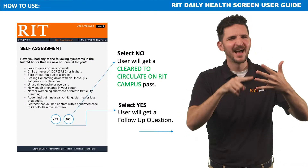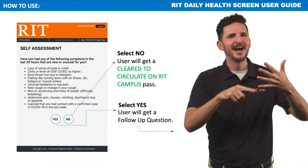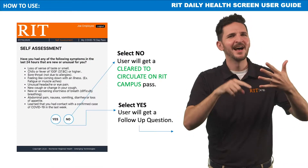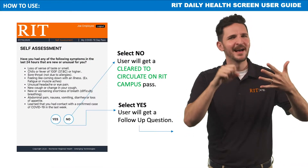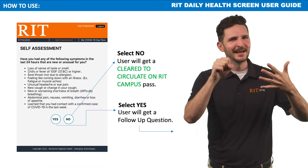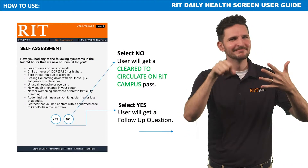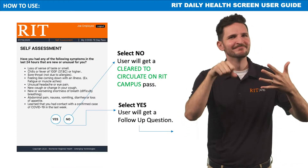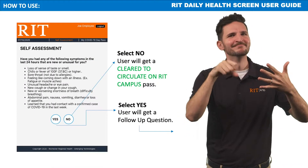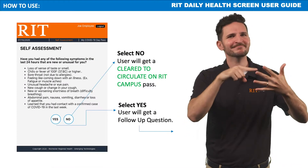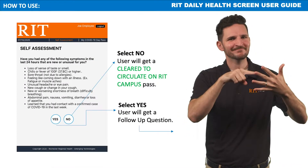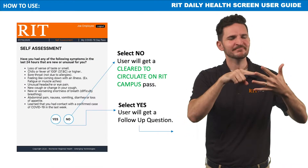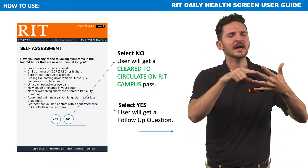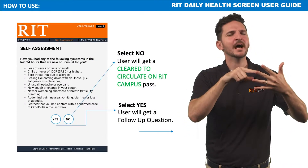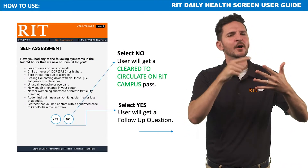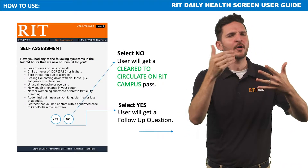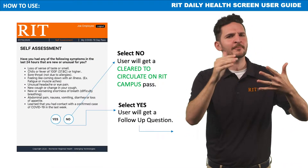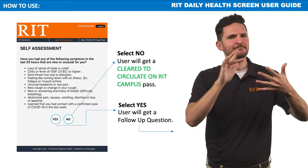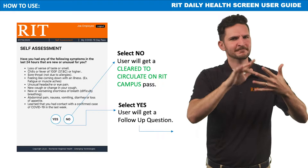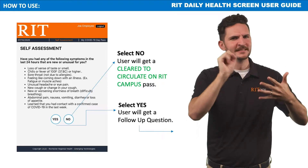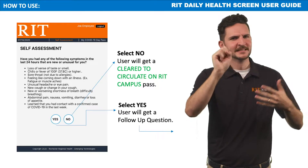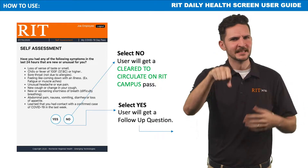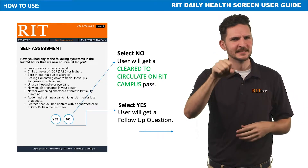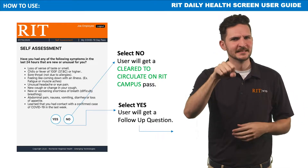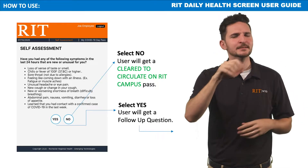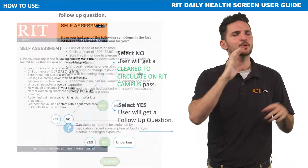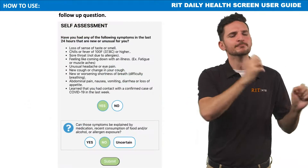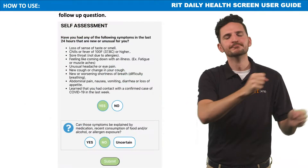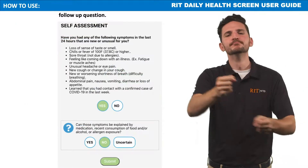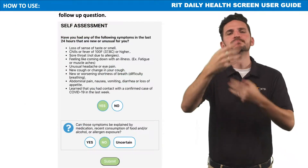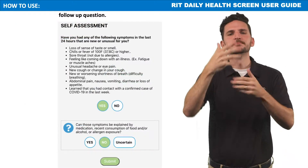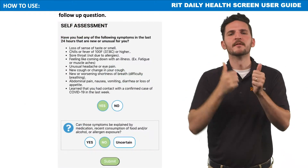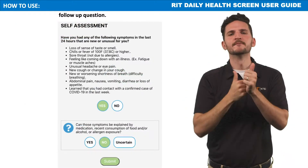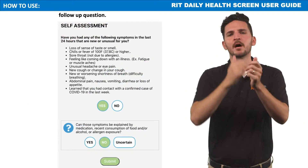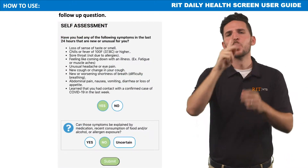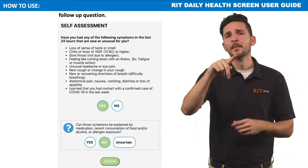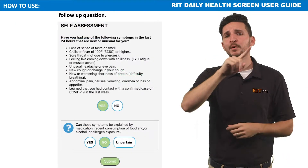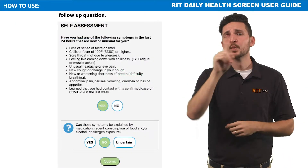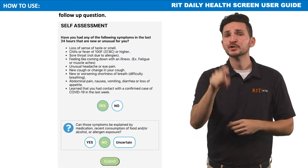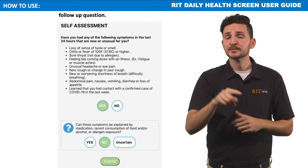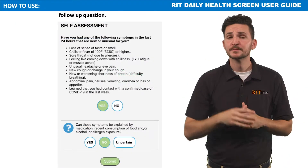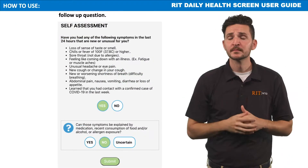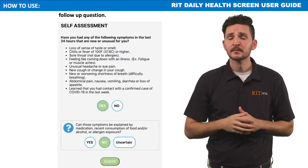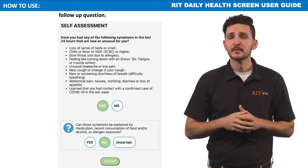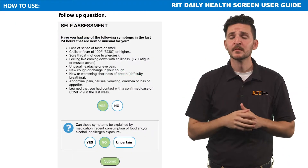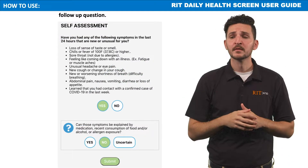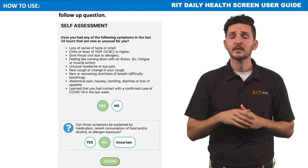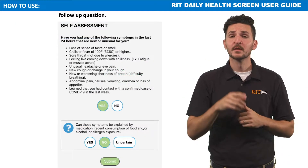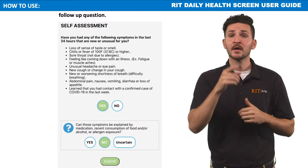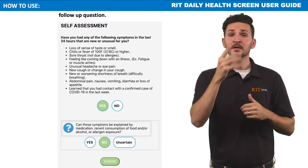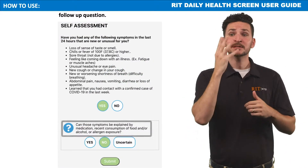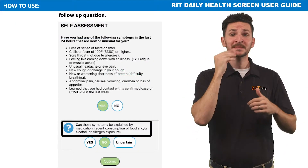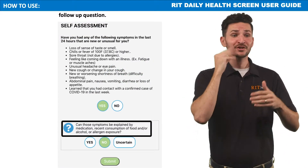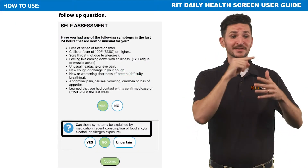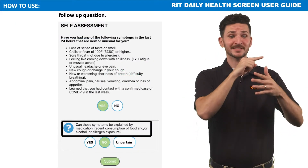However, if you are experiencing ANY of the symptoms, click “YES.” That will take you to a screen asking a follow-up question: